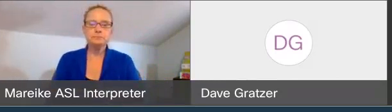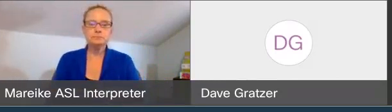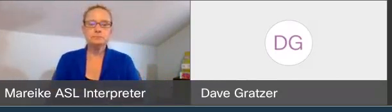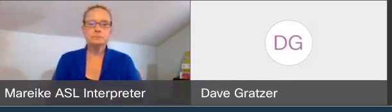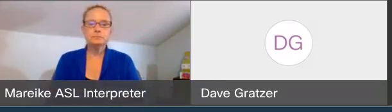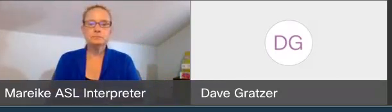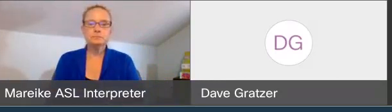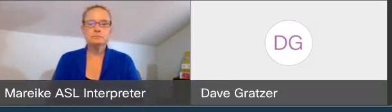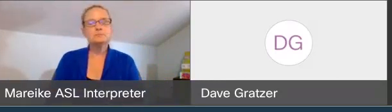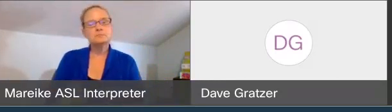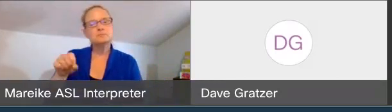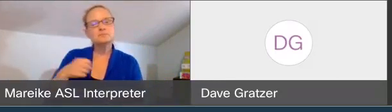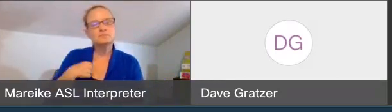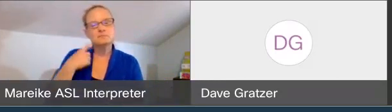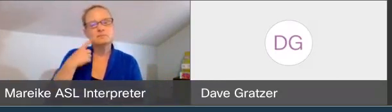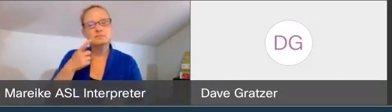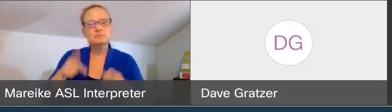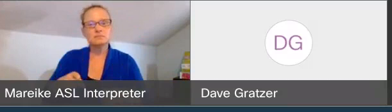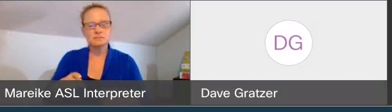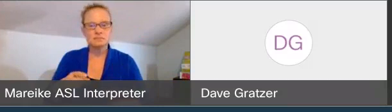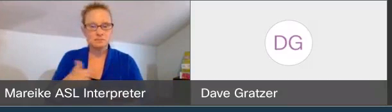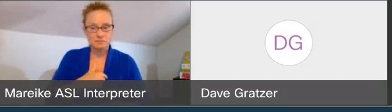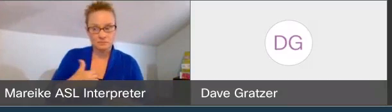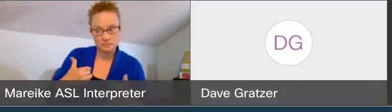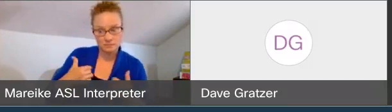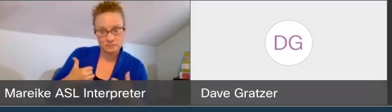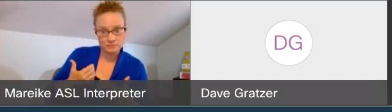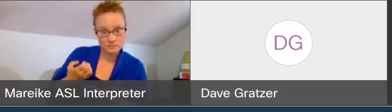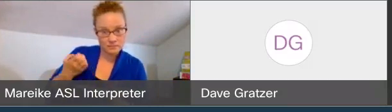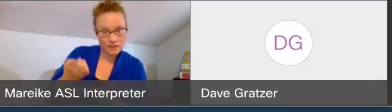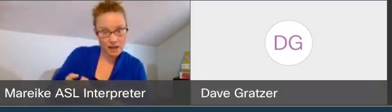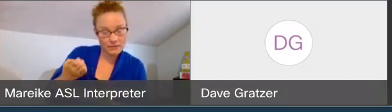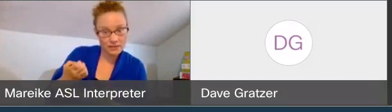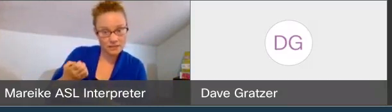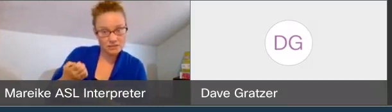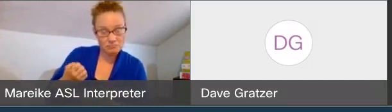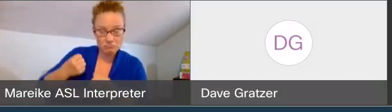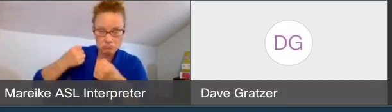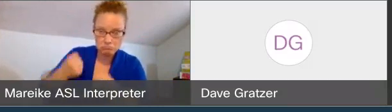yeah, I think I would agree. Do we have the evidence, the strong evidence, for FACT